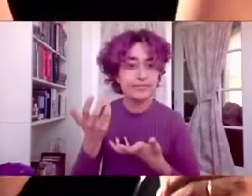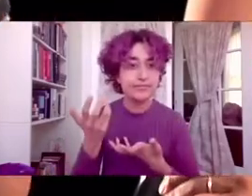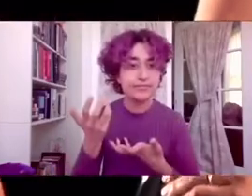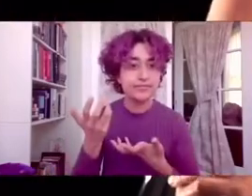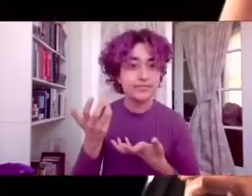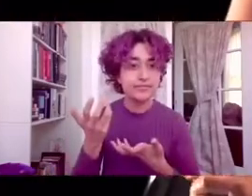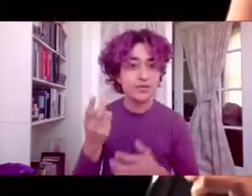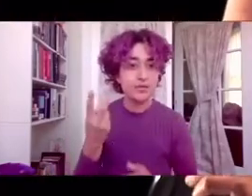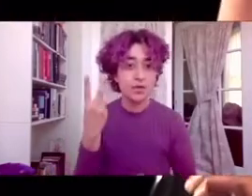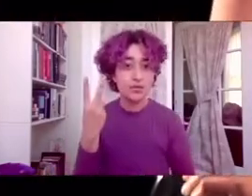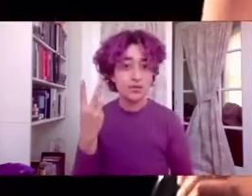We have two children.